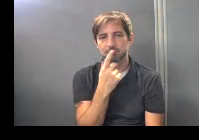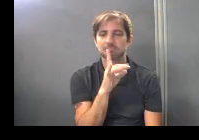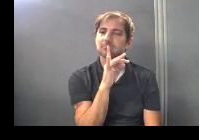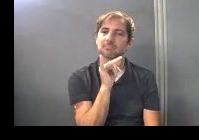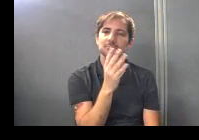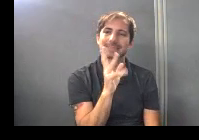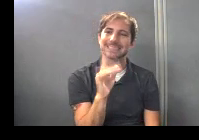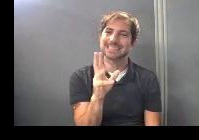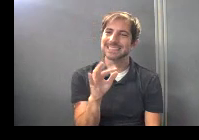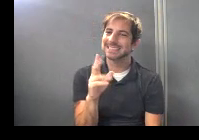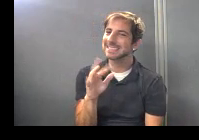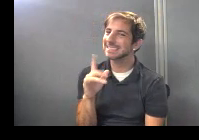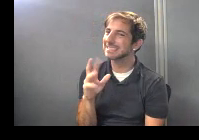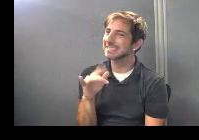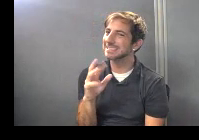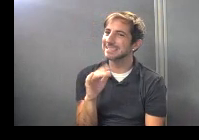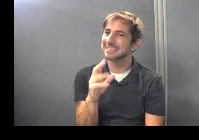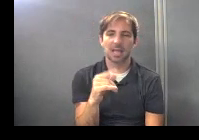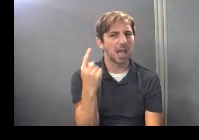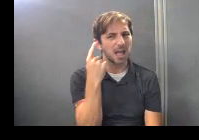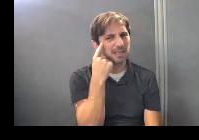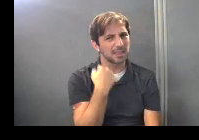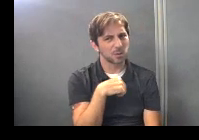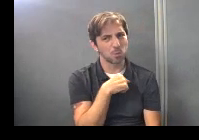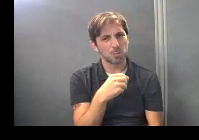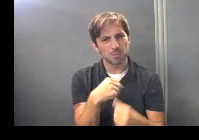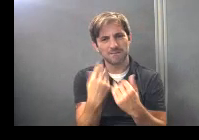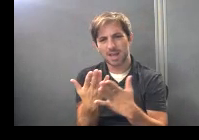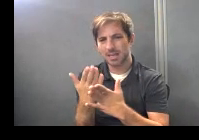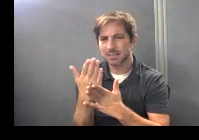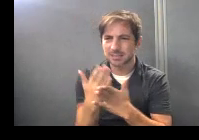TO MAKE SURE -- WE ARE PROVIDING A BIT OF AUDIO DESCRIPTION ABOUT THIS.